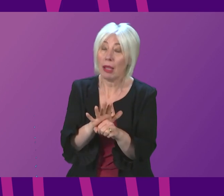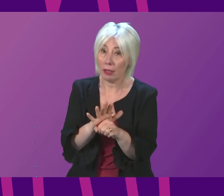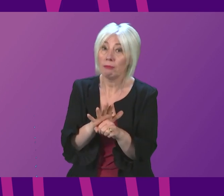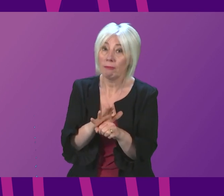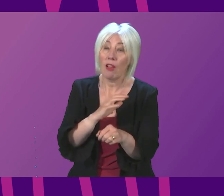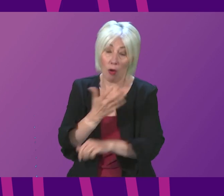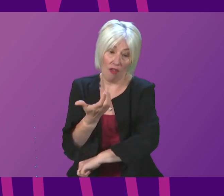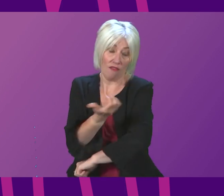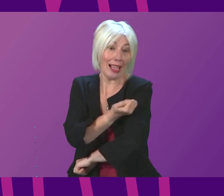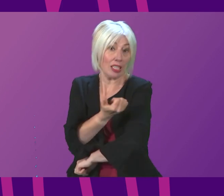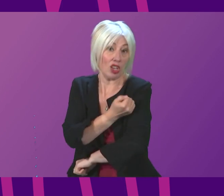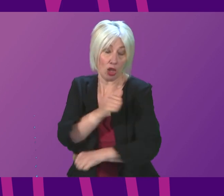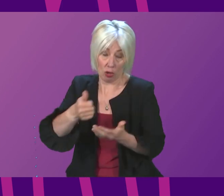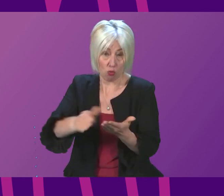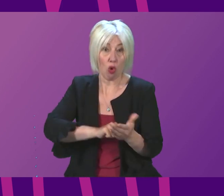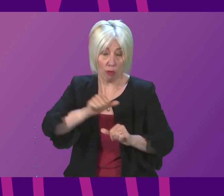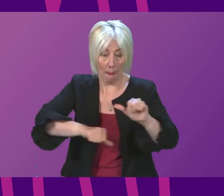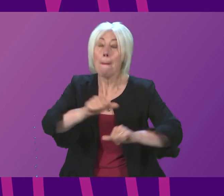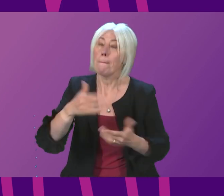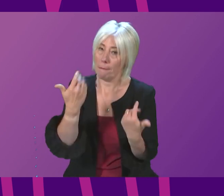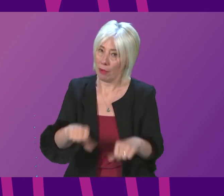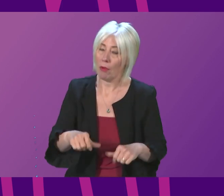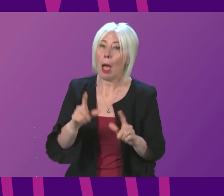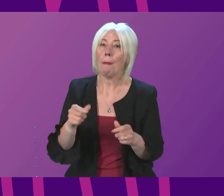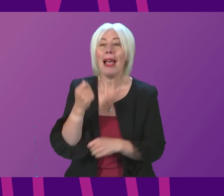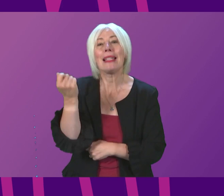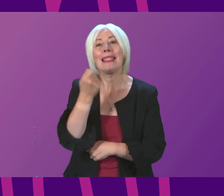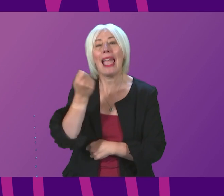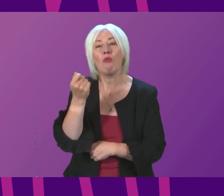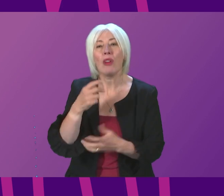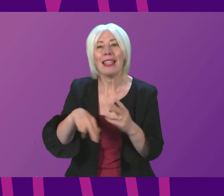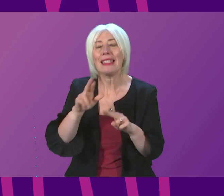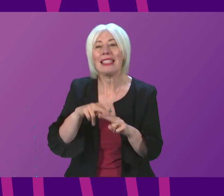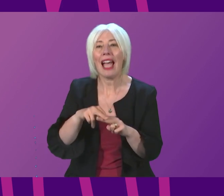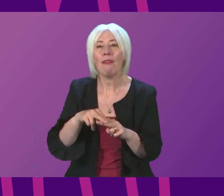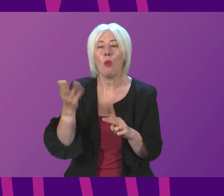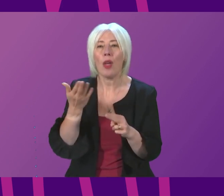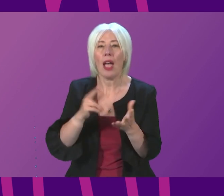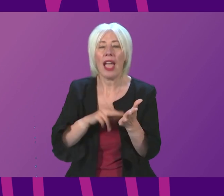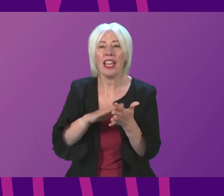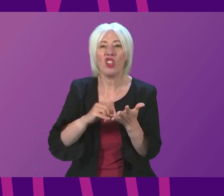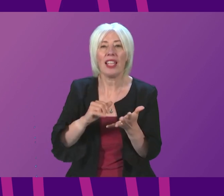vaccination programme. The majority of the temporary staffing cost comes from the NHS staff bank, who are of